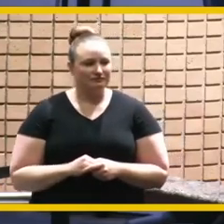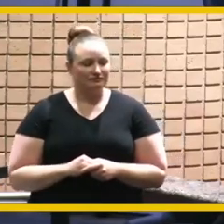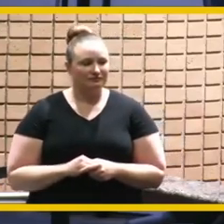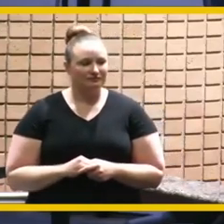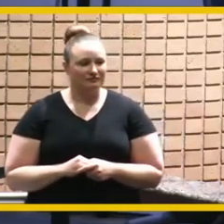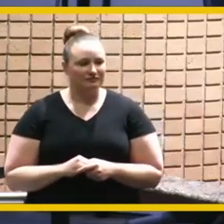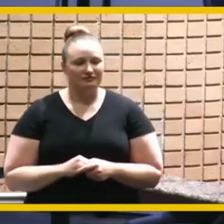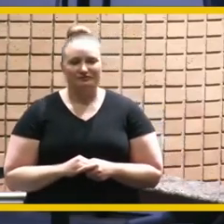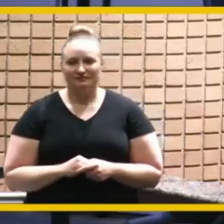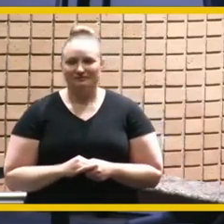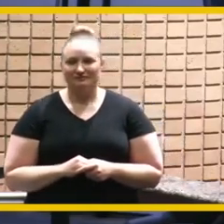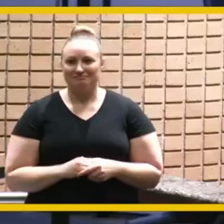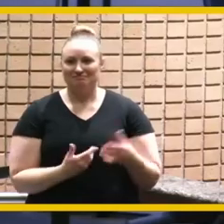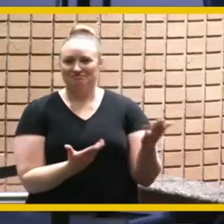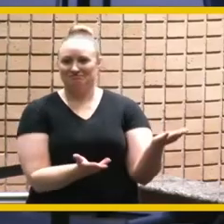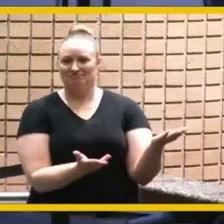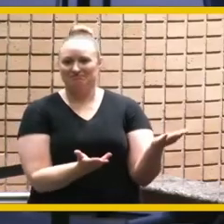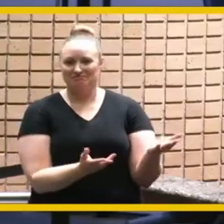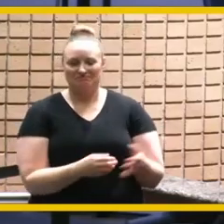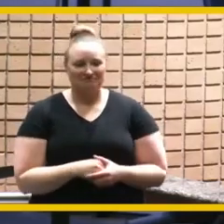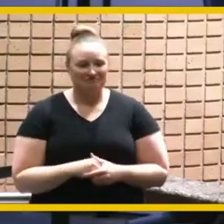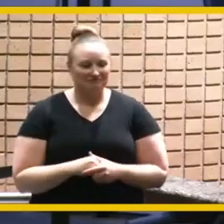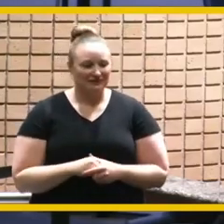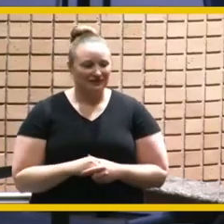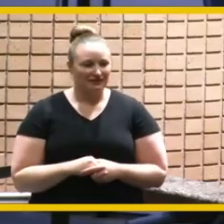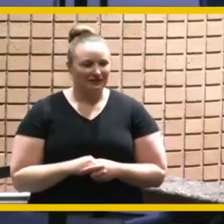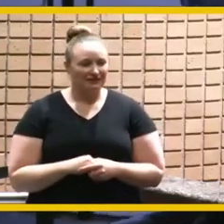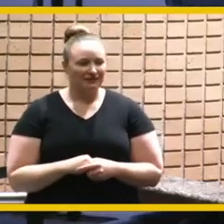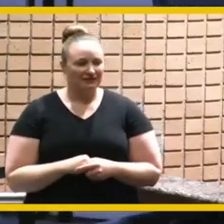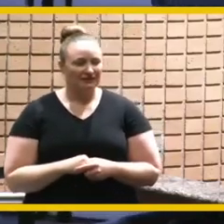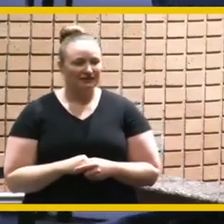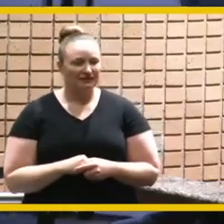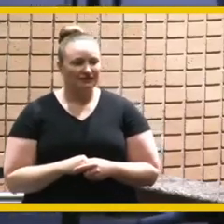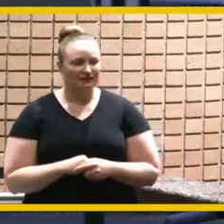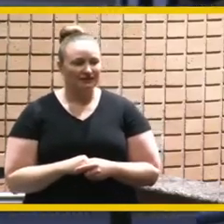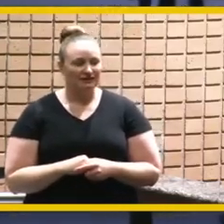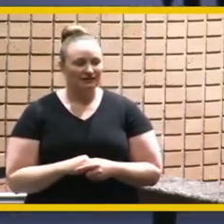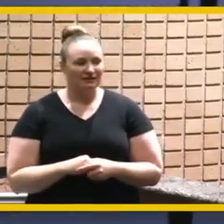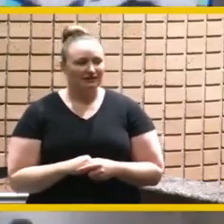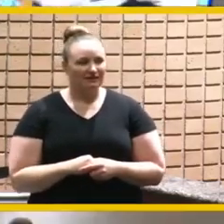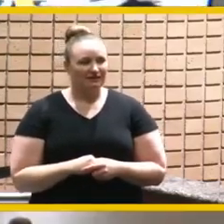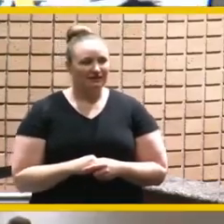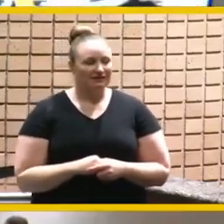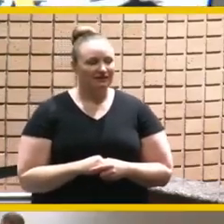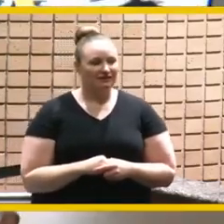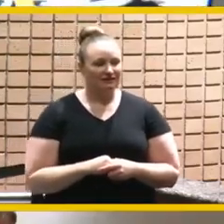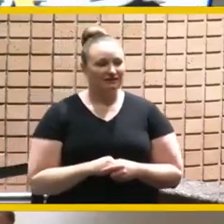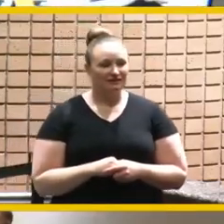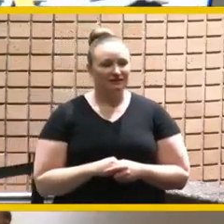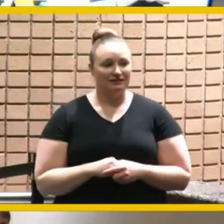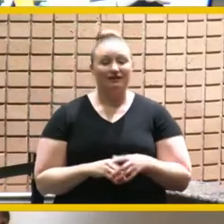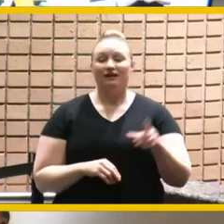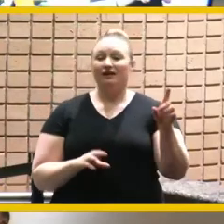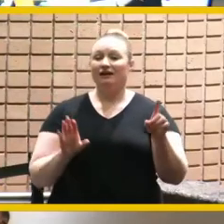look at that so the the pictures we just want to say that the pictures that make up